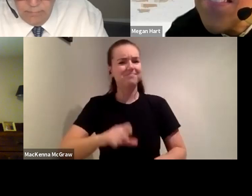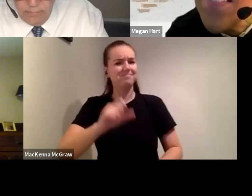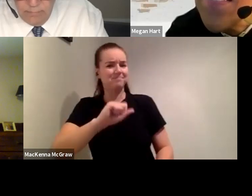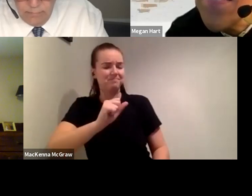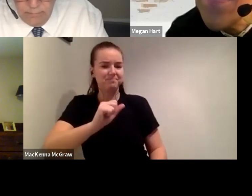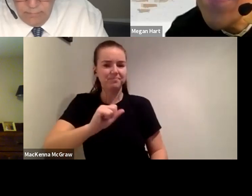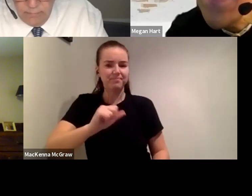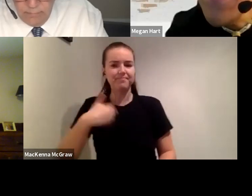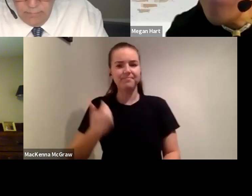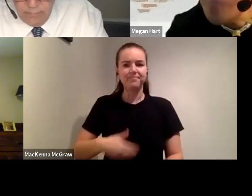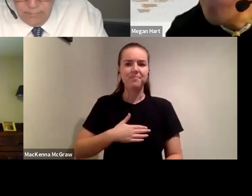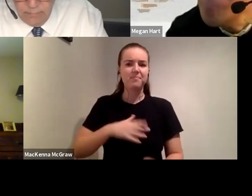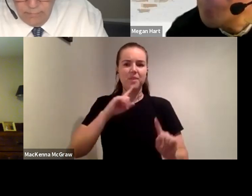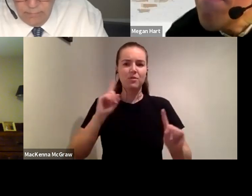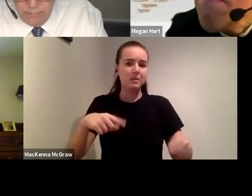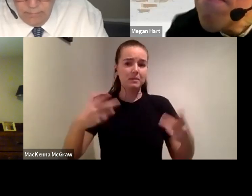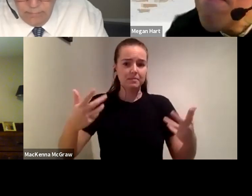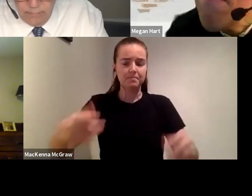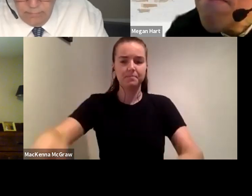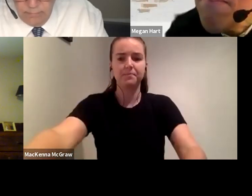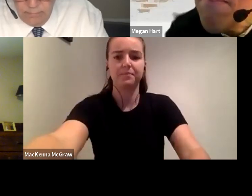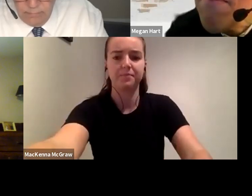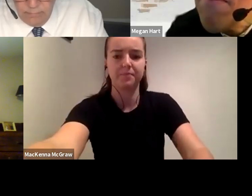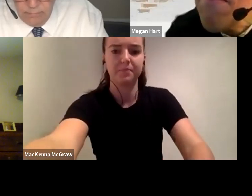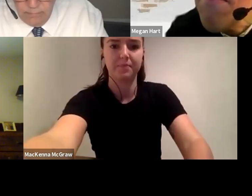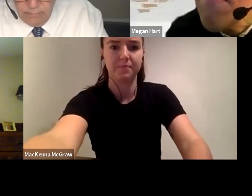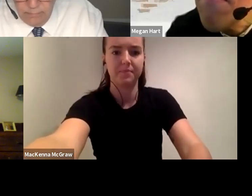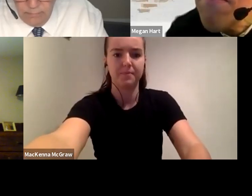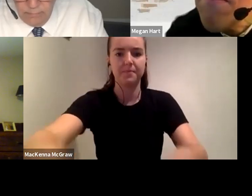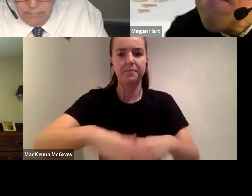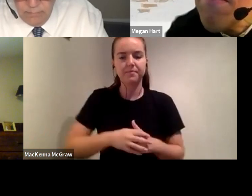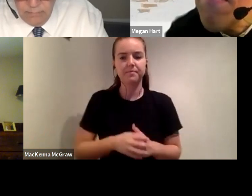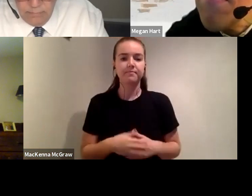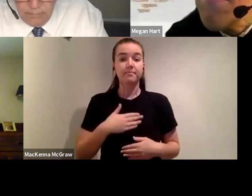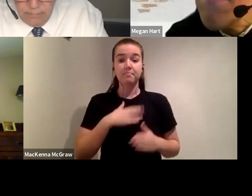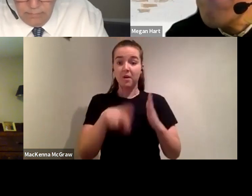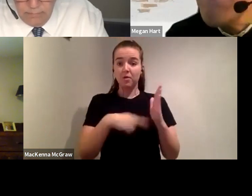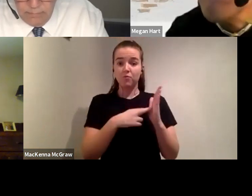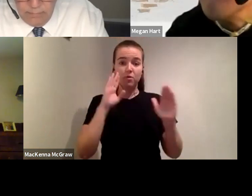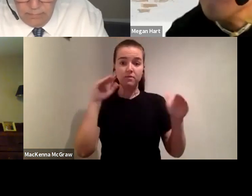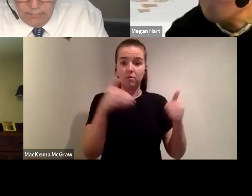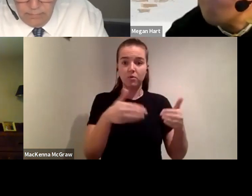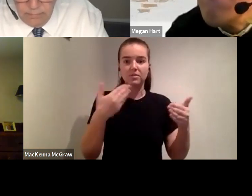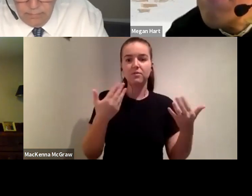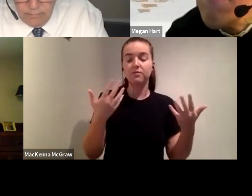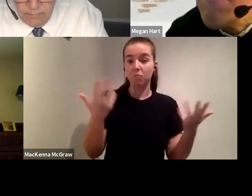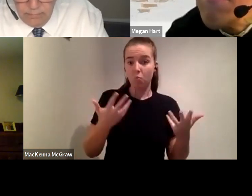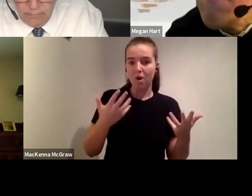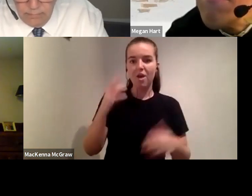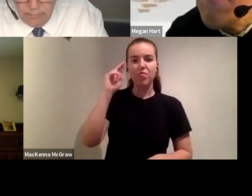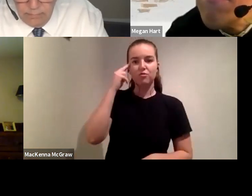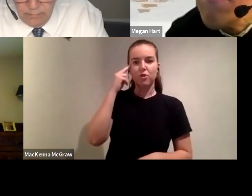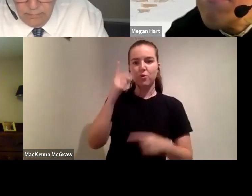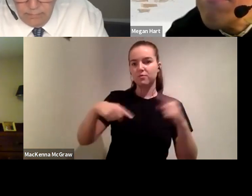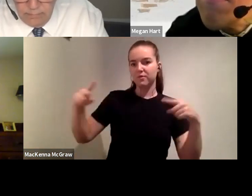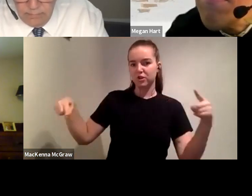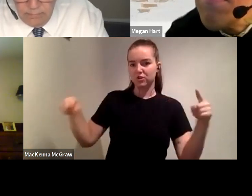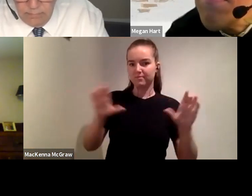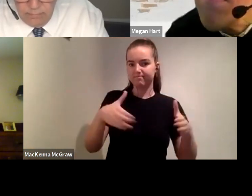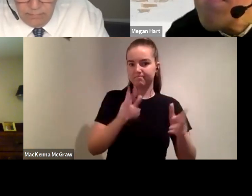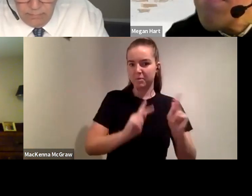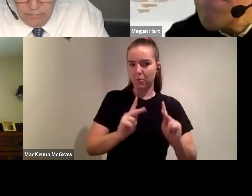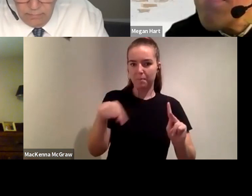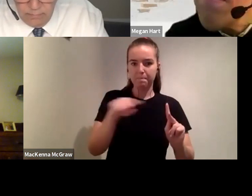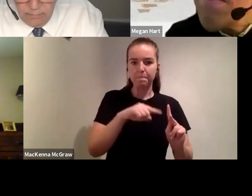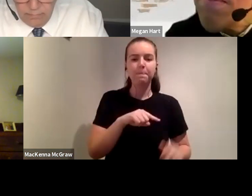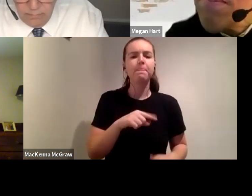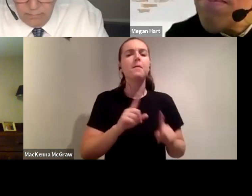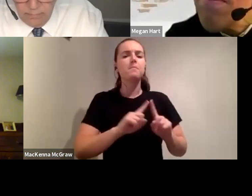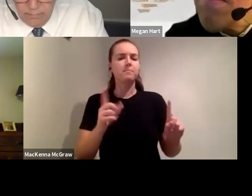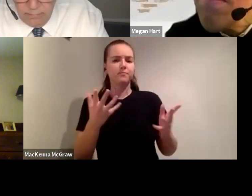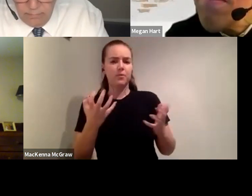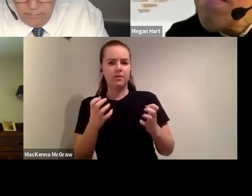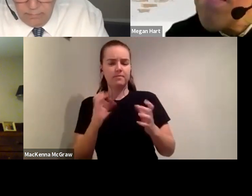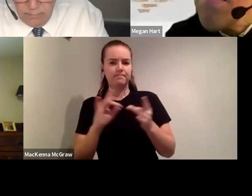Emily.